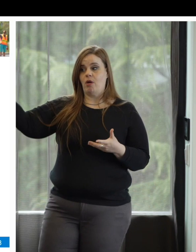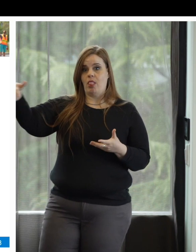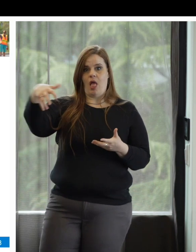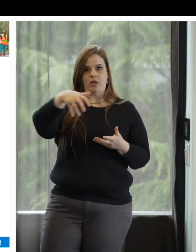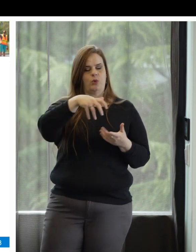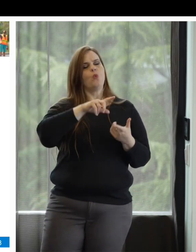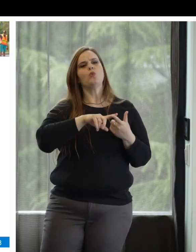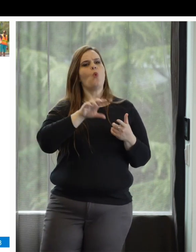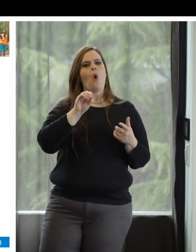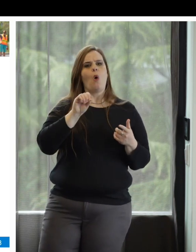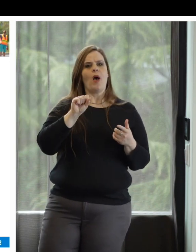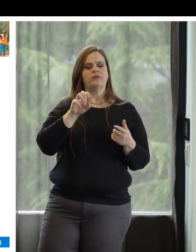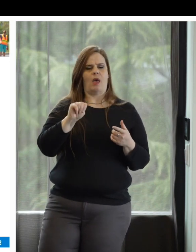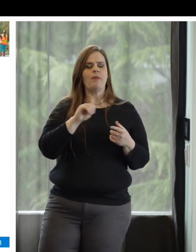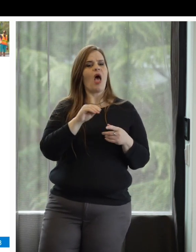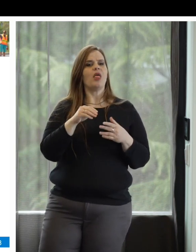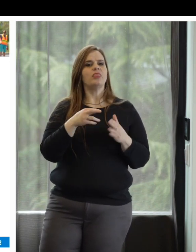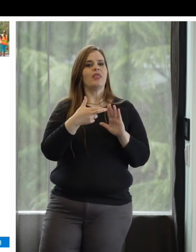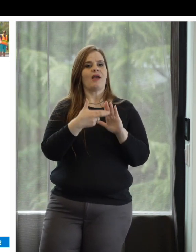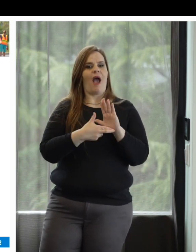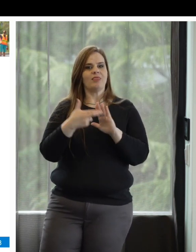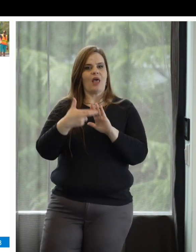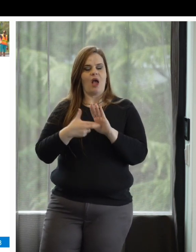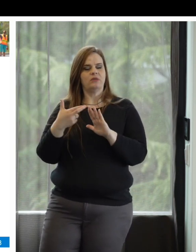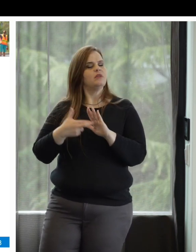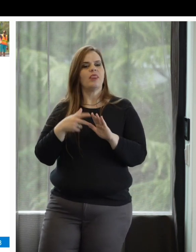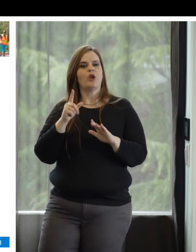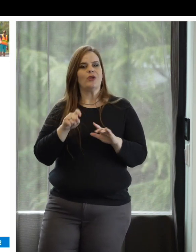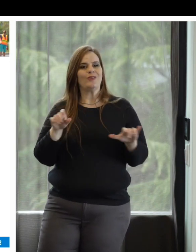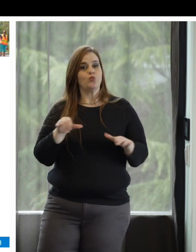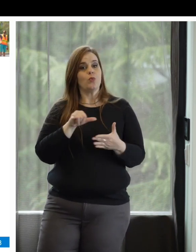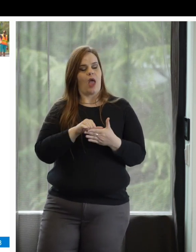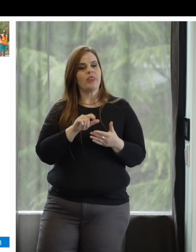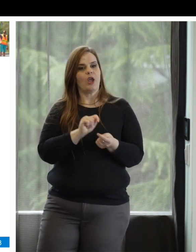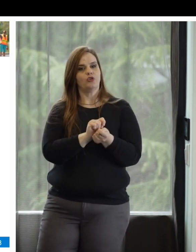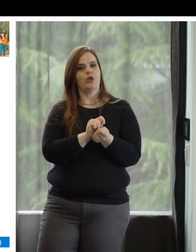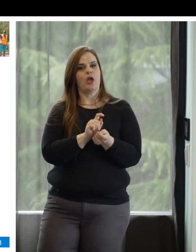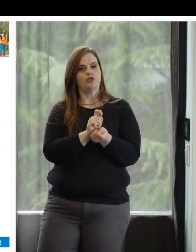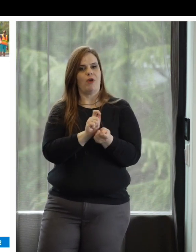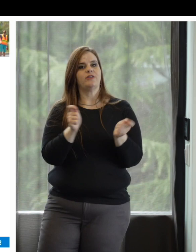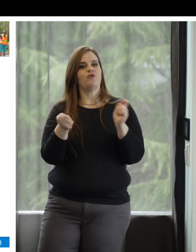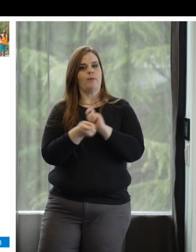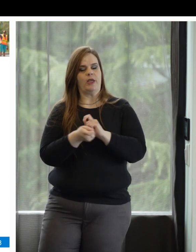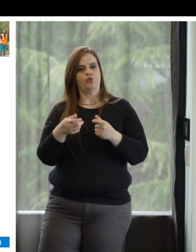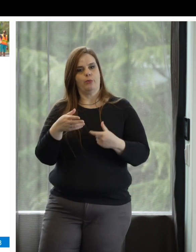the guidelines that are needed to do that. This's a transformation between those